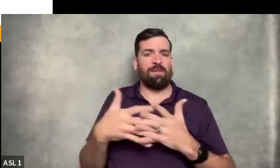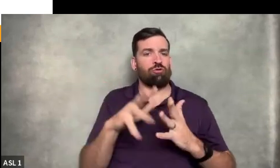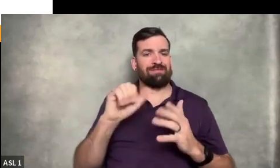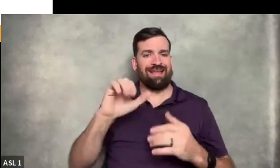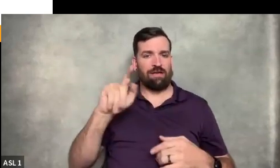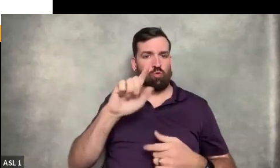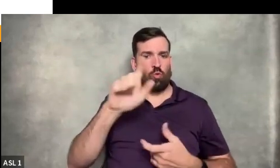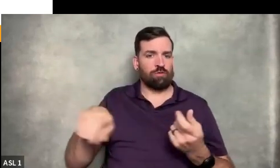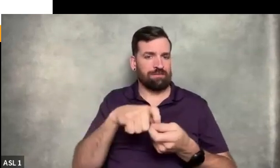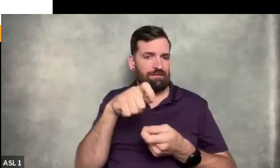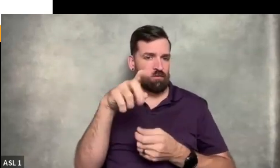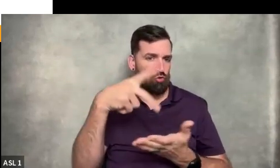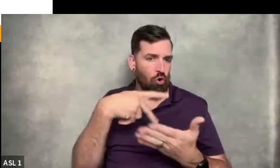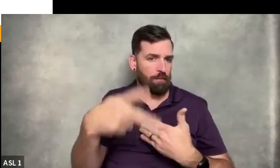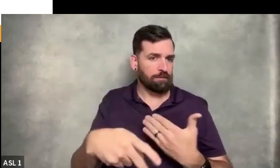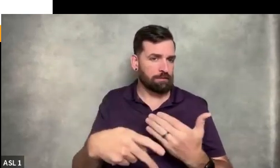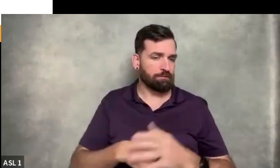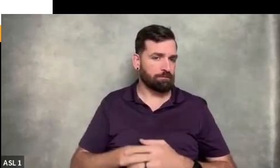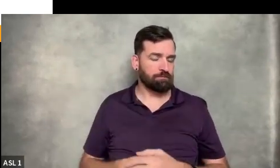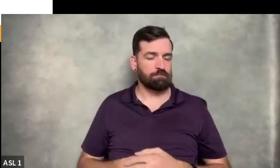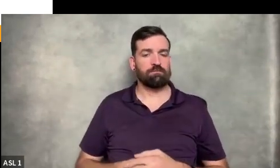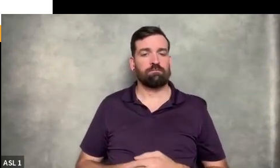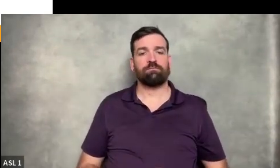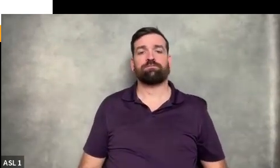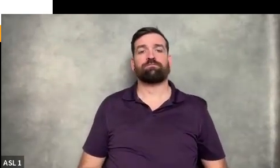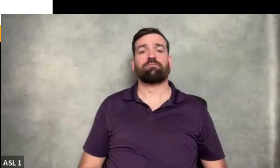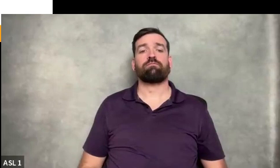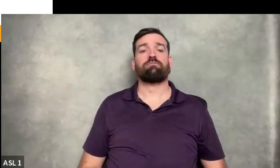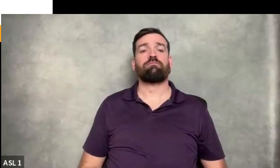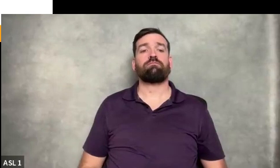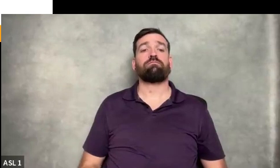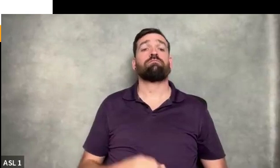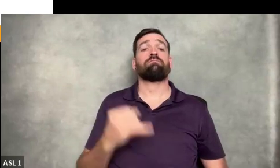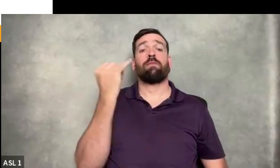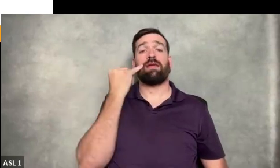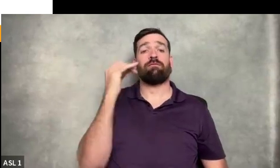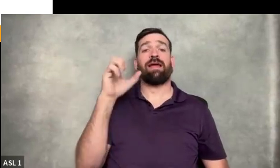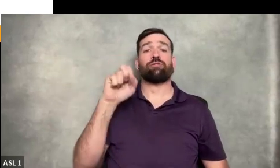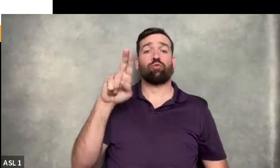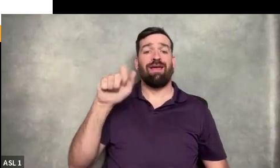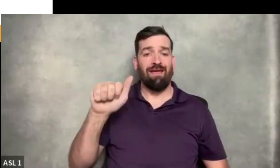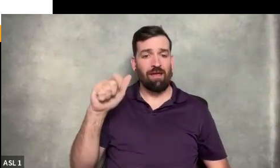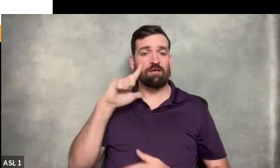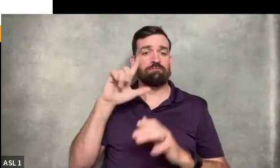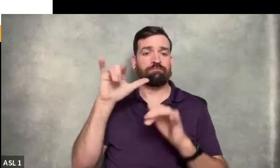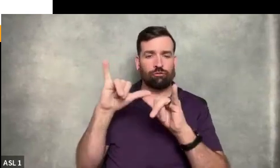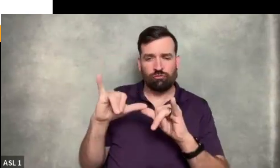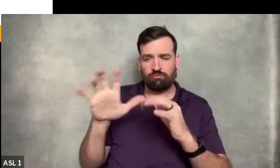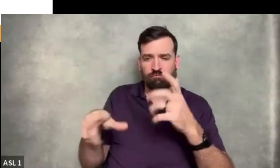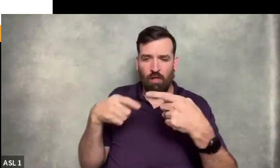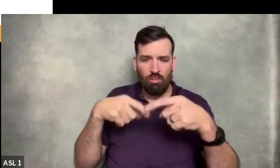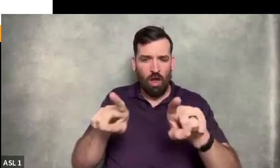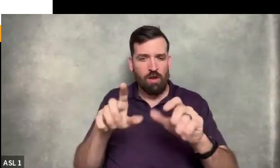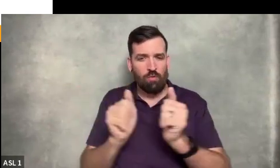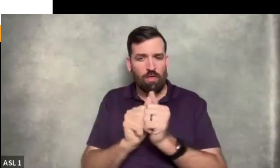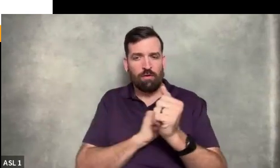programs. If SUAs are collecting data for measures that align with the goals, objectives, strategies,